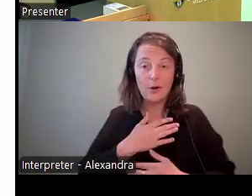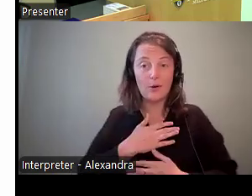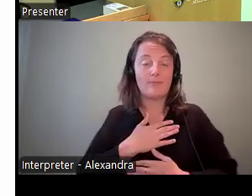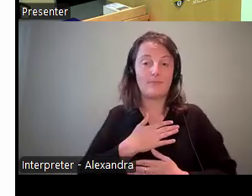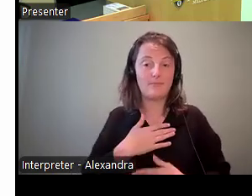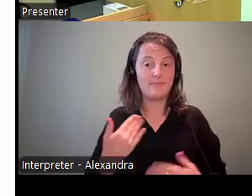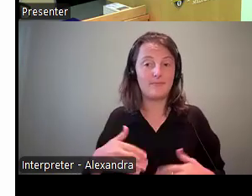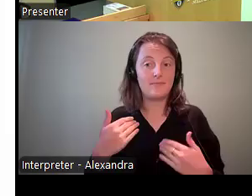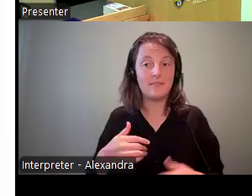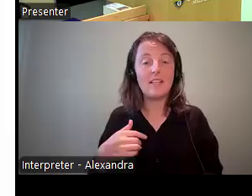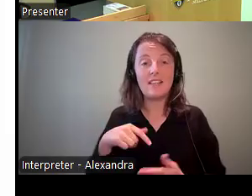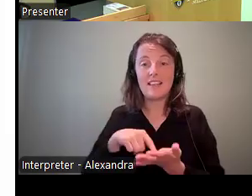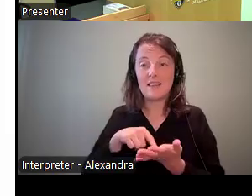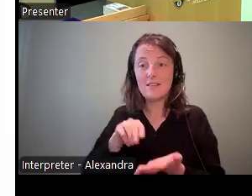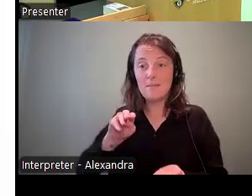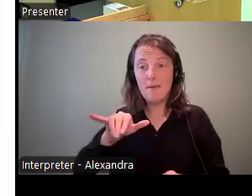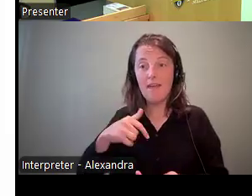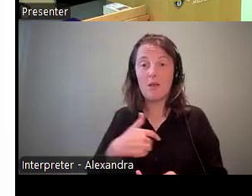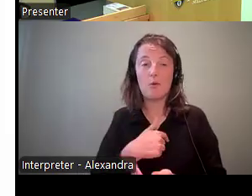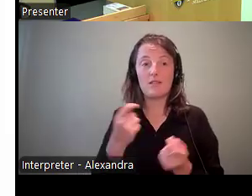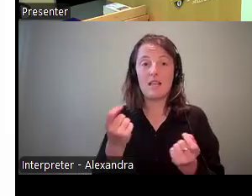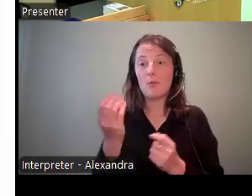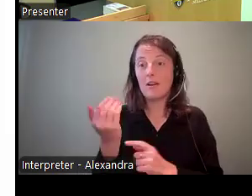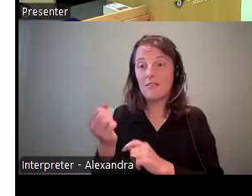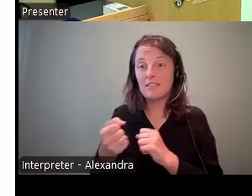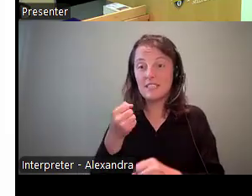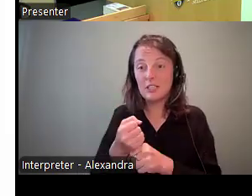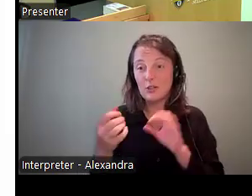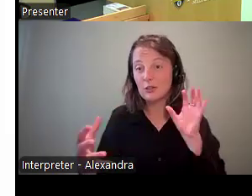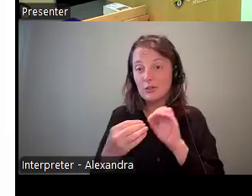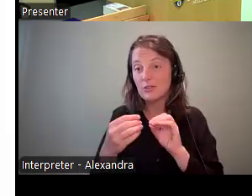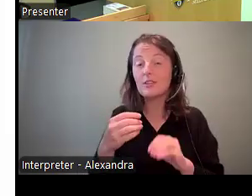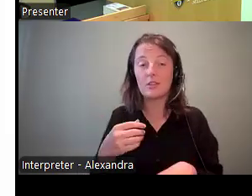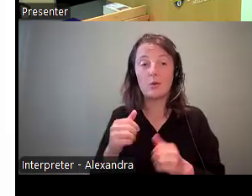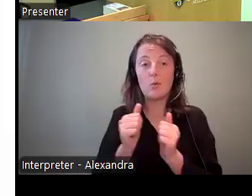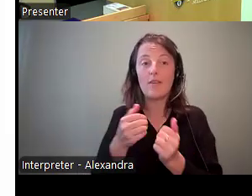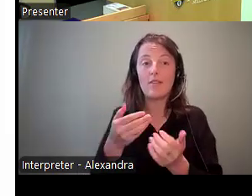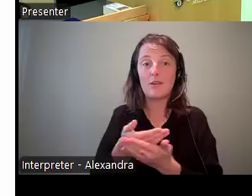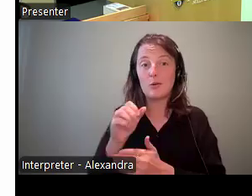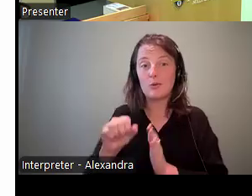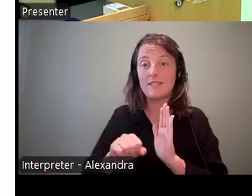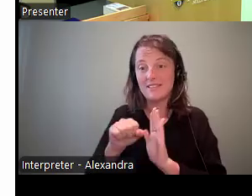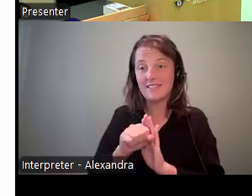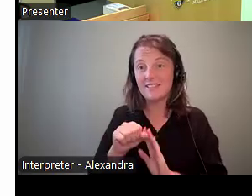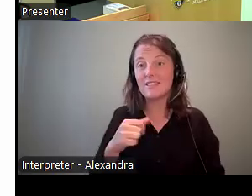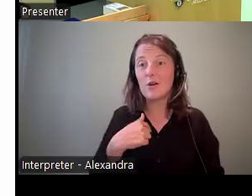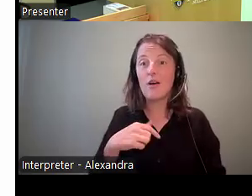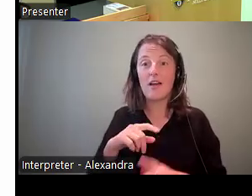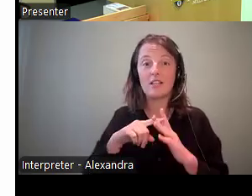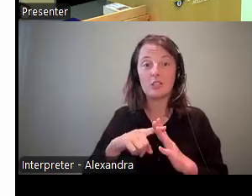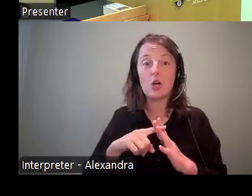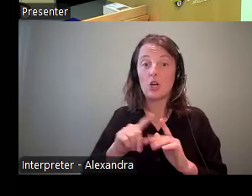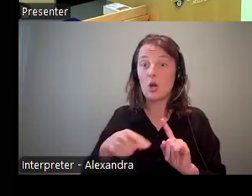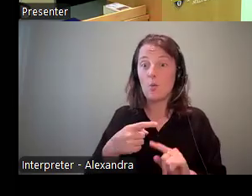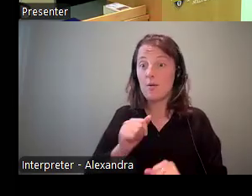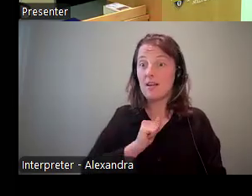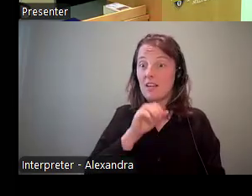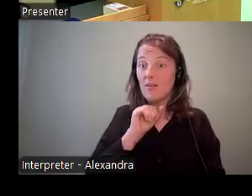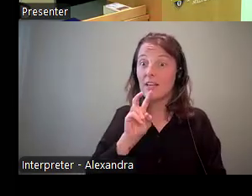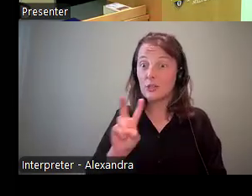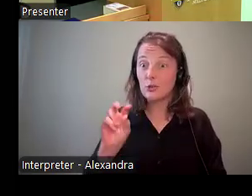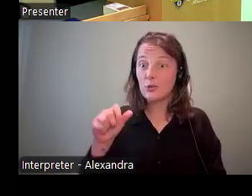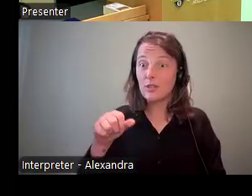15 years as new seasons counseling training and consulting. Uh yeah, I started when I was two.